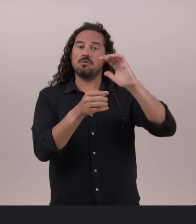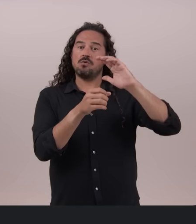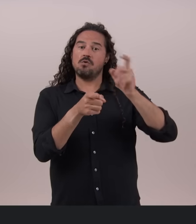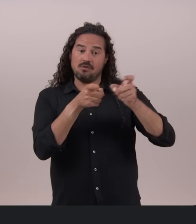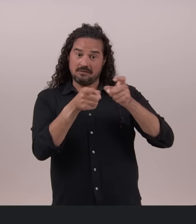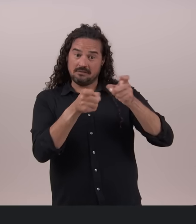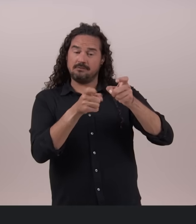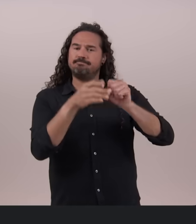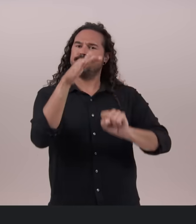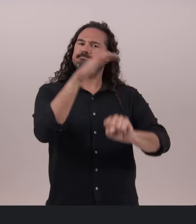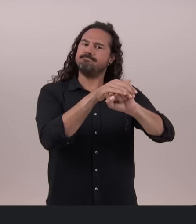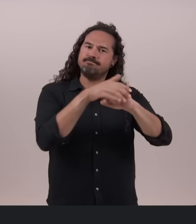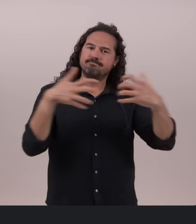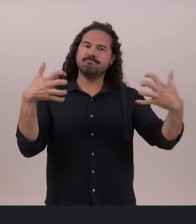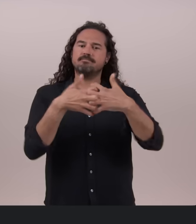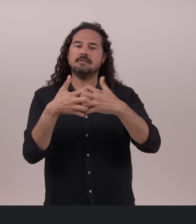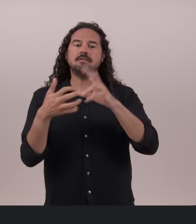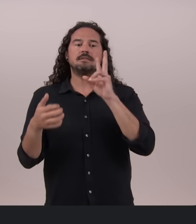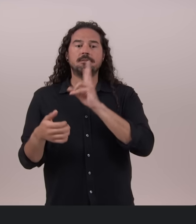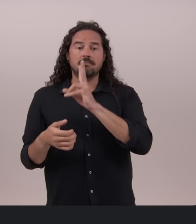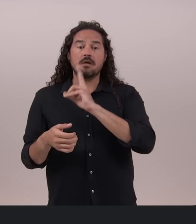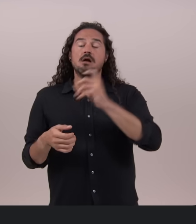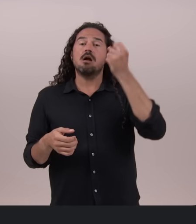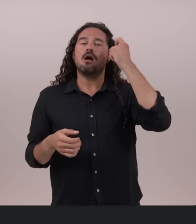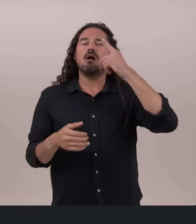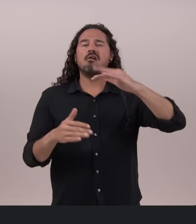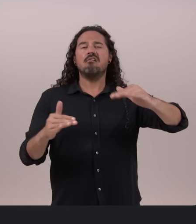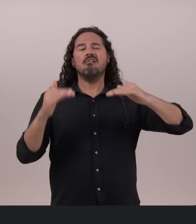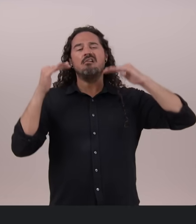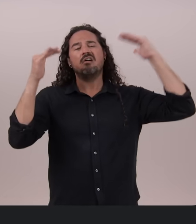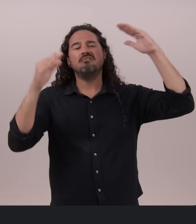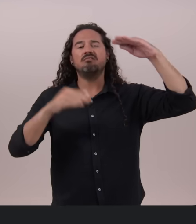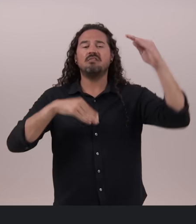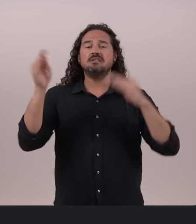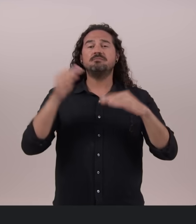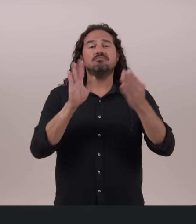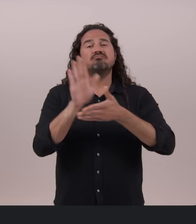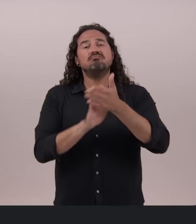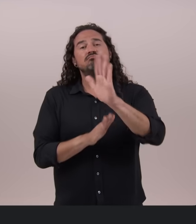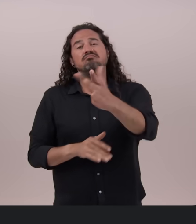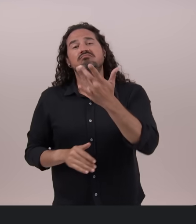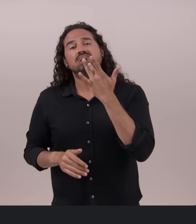with the ultimate flexibility to run it wherever, and however you want.